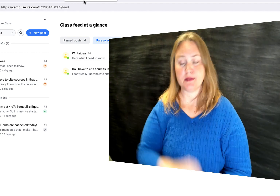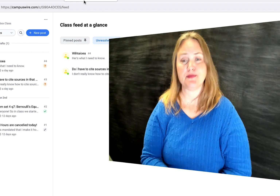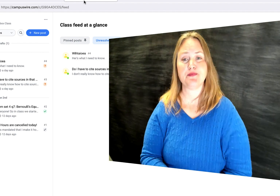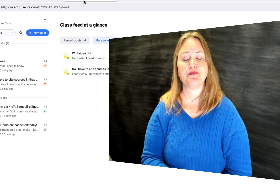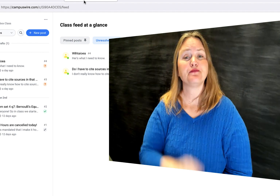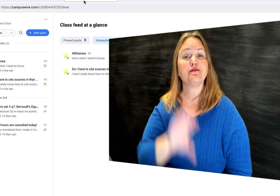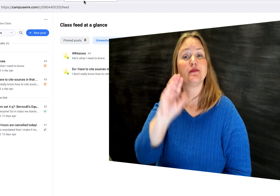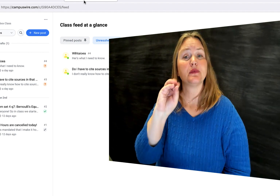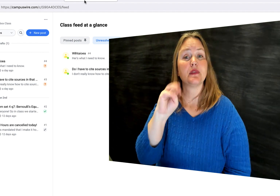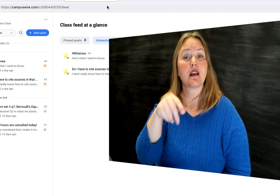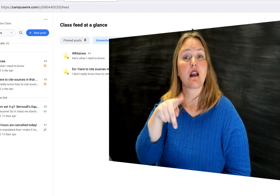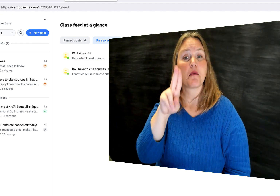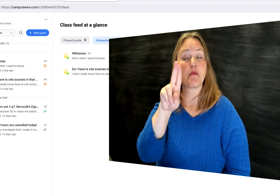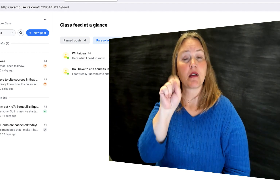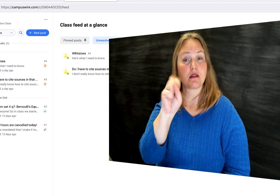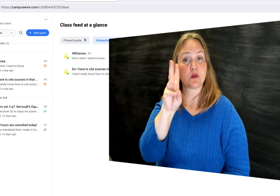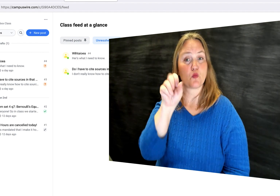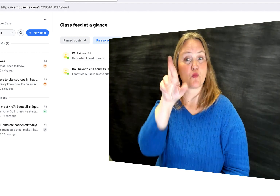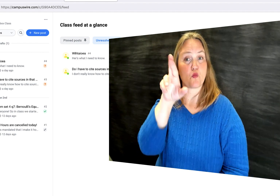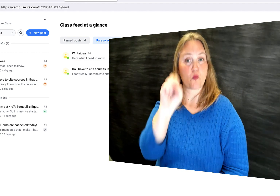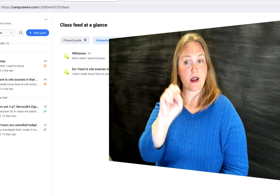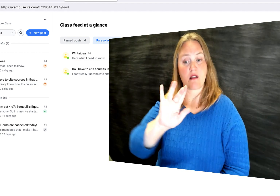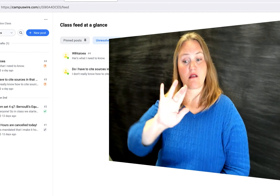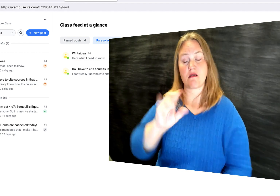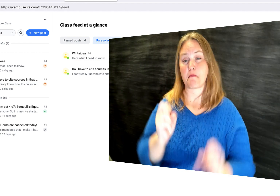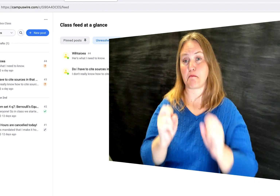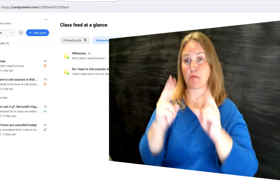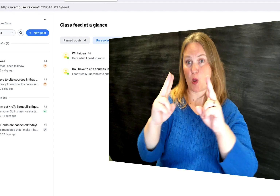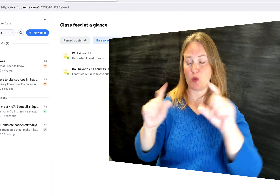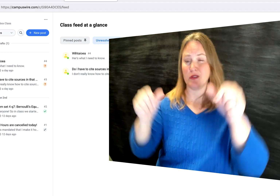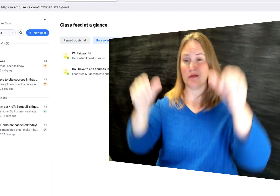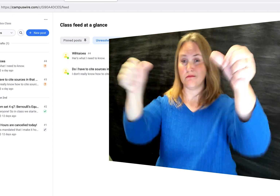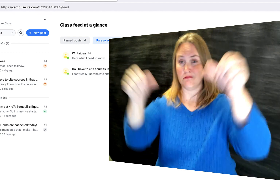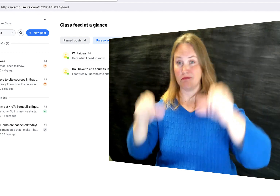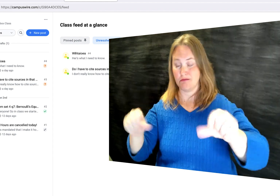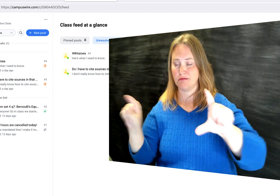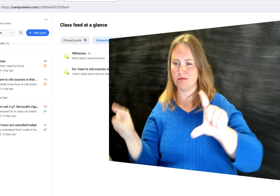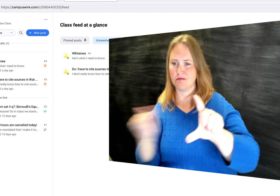In Campuswire, if they format their posts as a question,